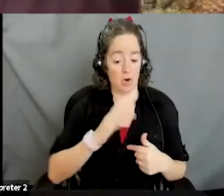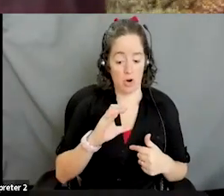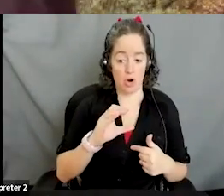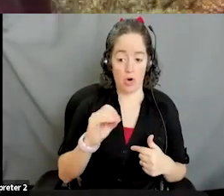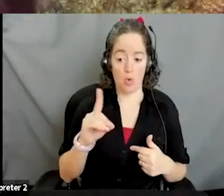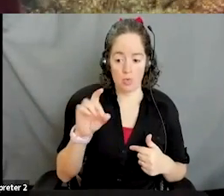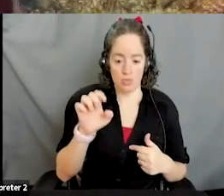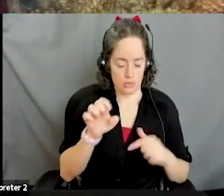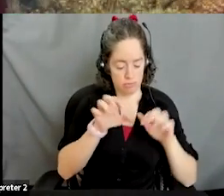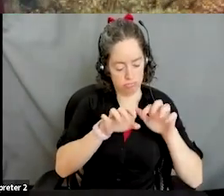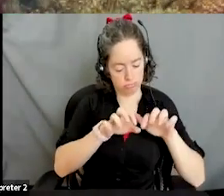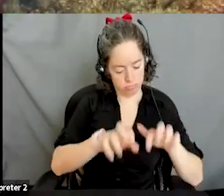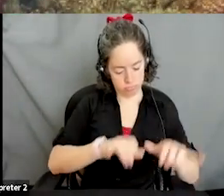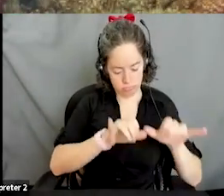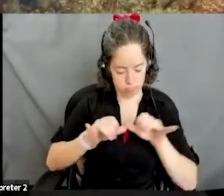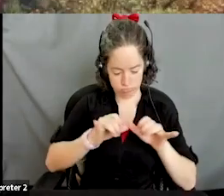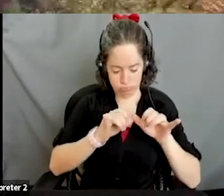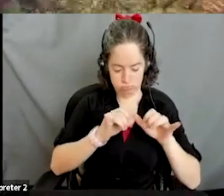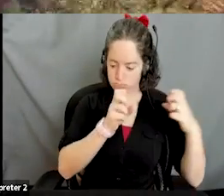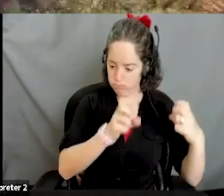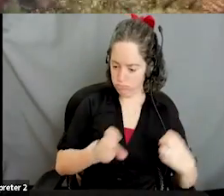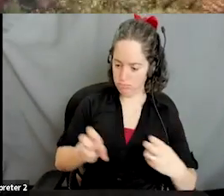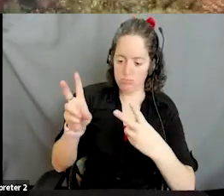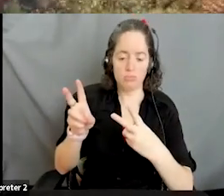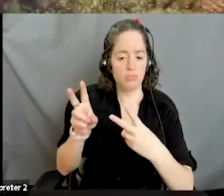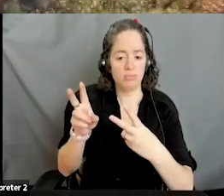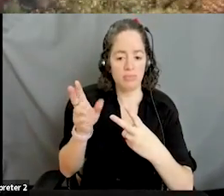We're a form builder, but there are other people with this same--